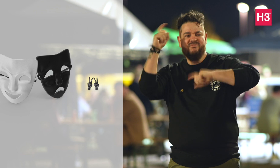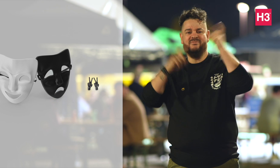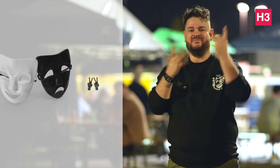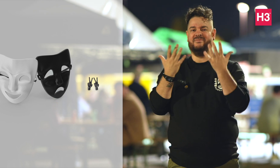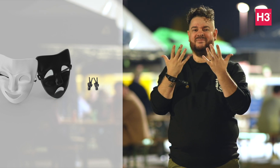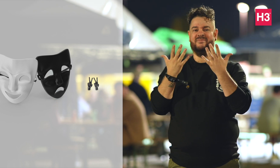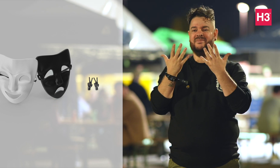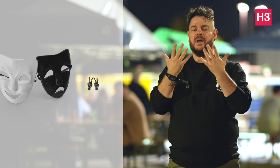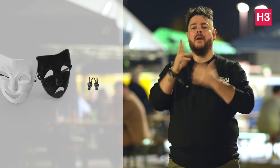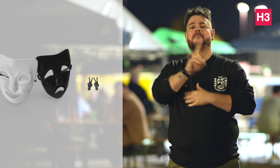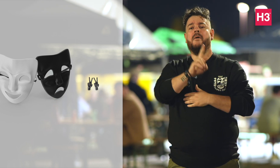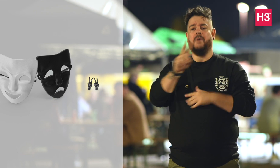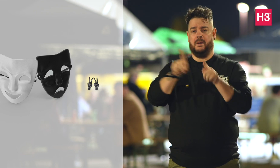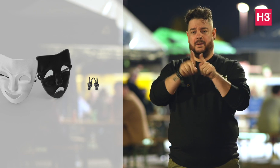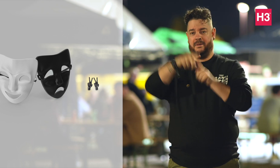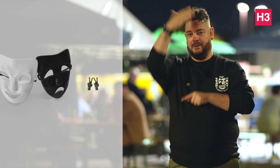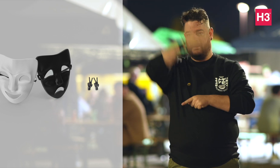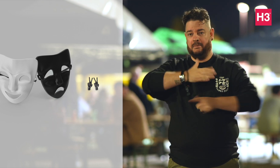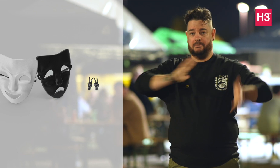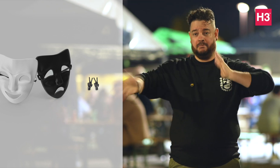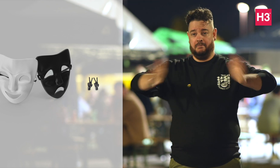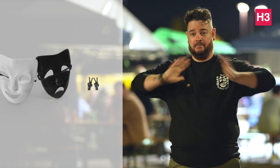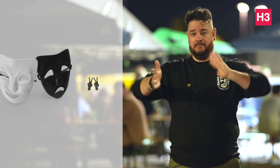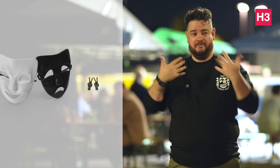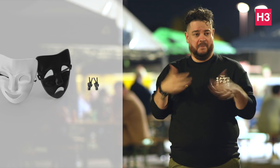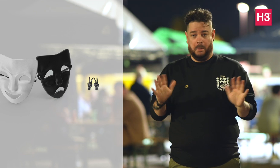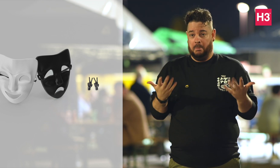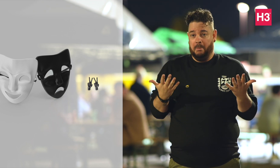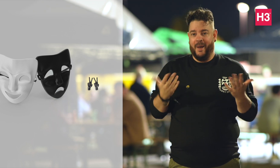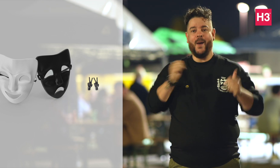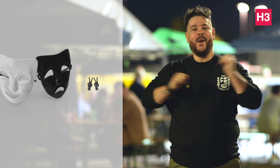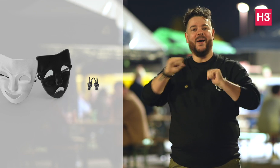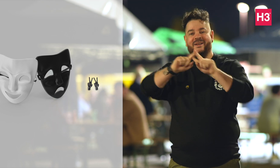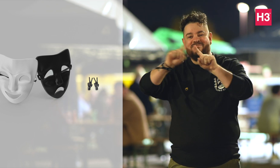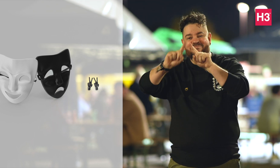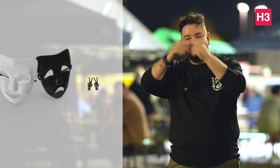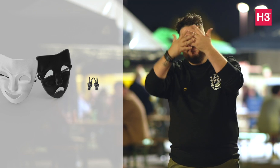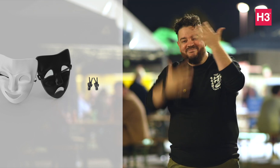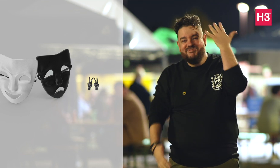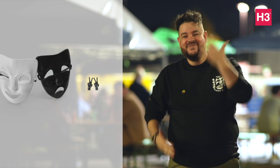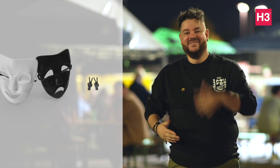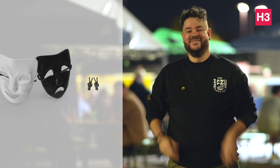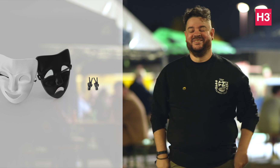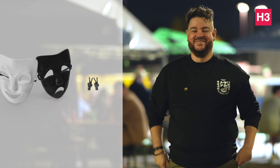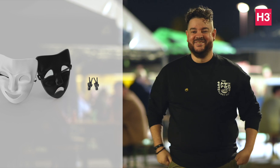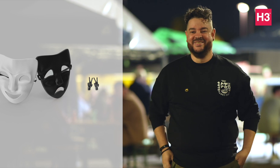through facial expressions. In Visual Vernacular, you rely more on body movement, but facial expressions play a smaller role.